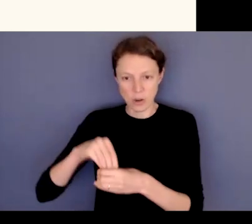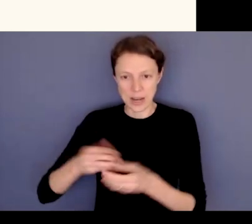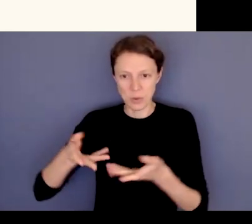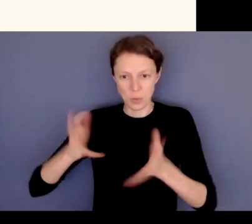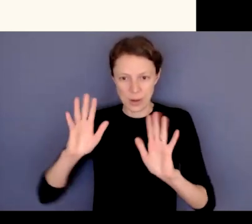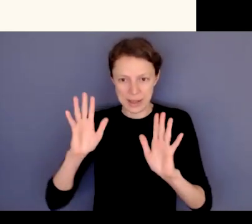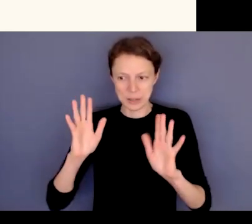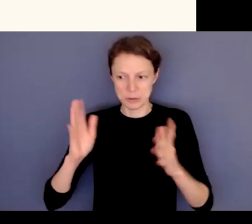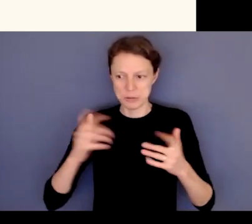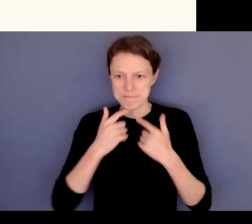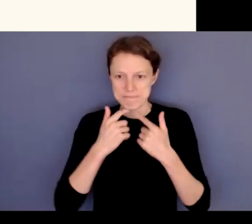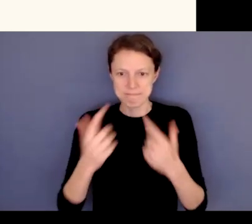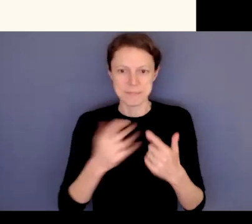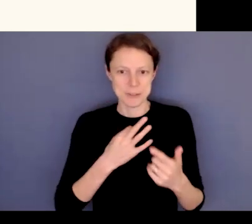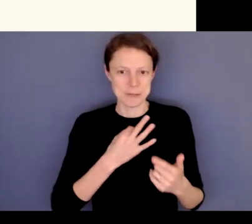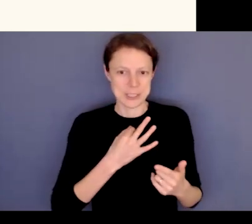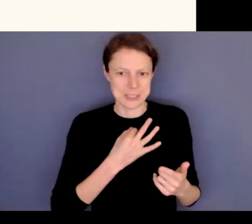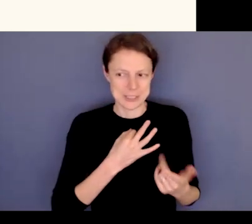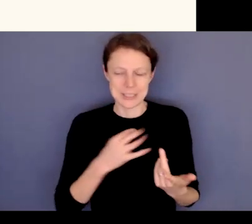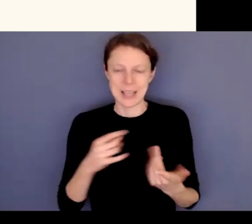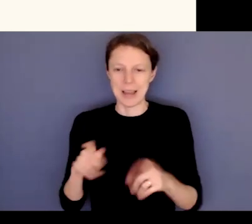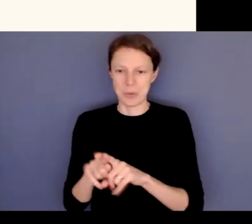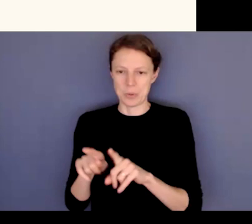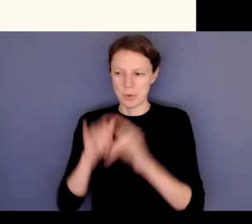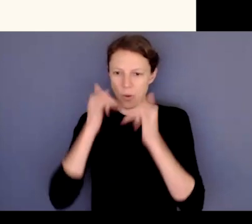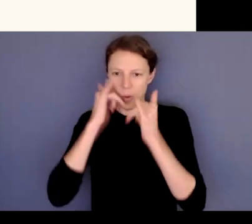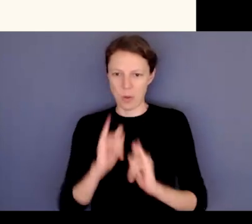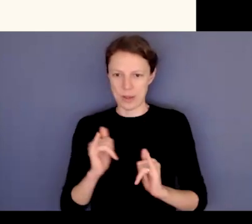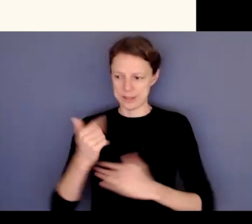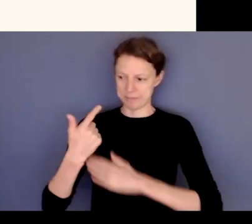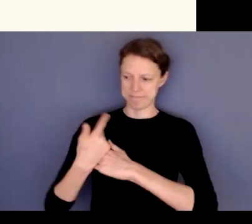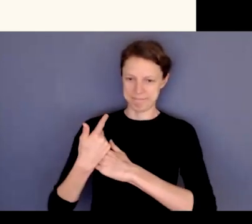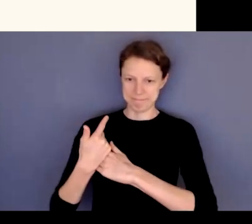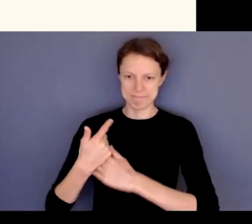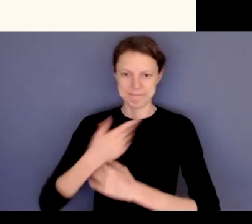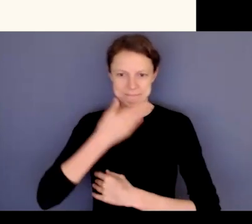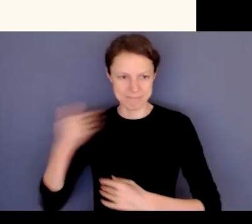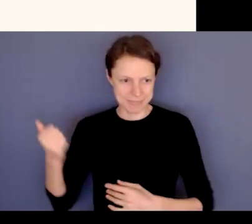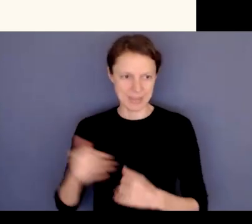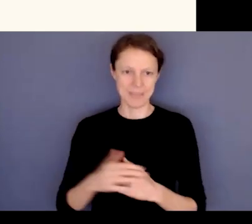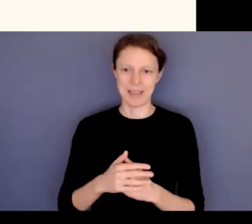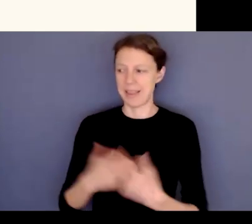who show their faces and do all the work. And obviously our sincere thanks to the VLF for their grant to make all of this